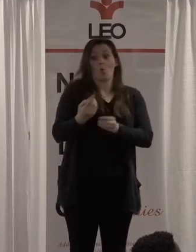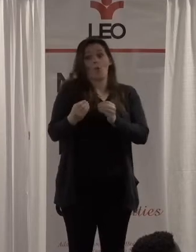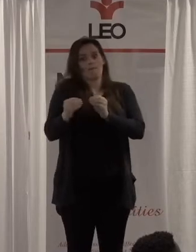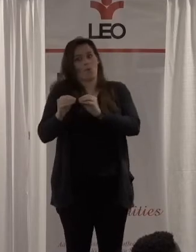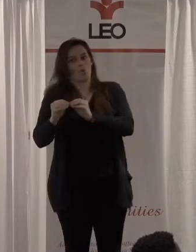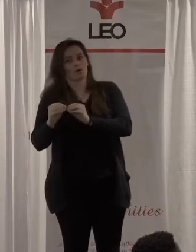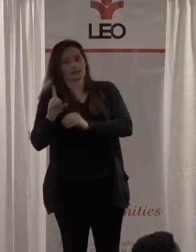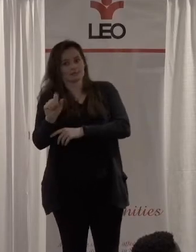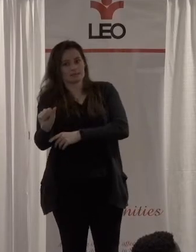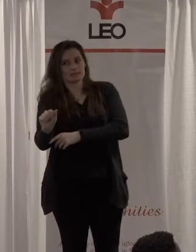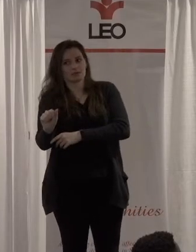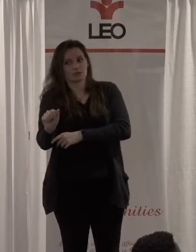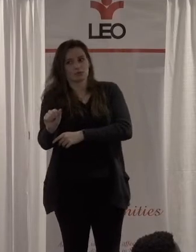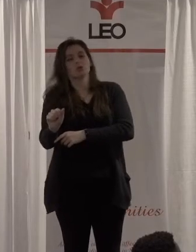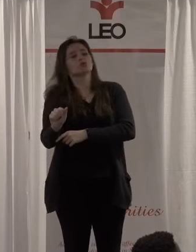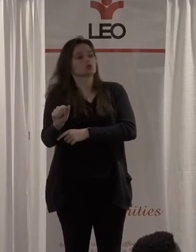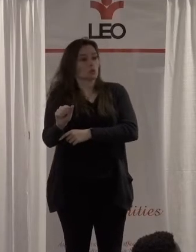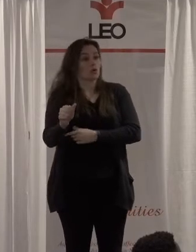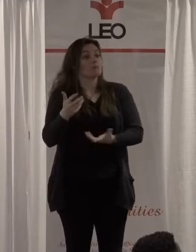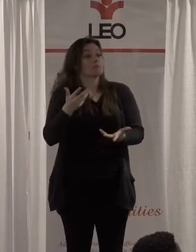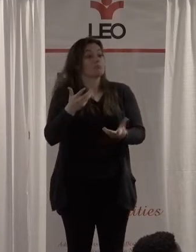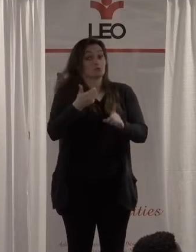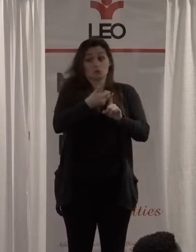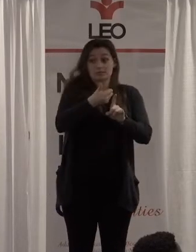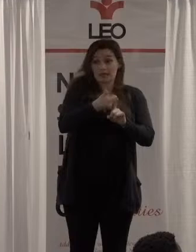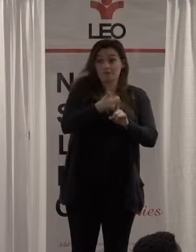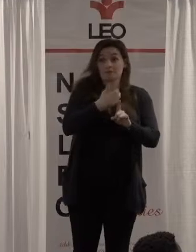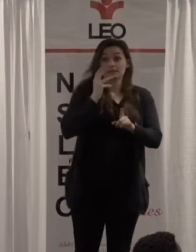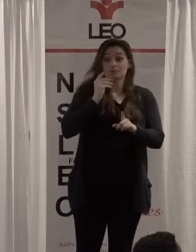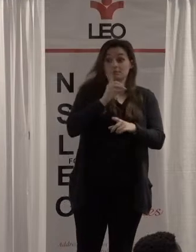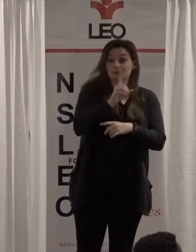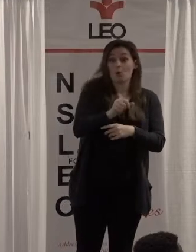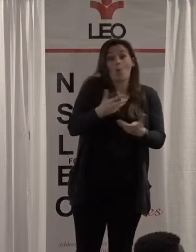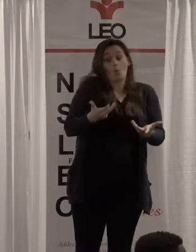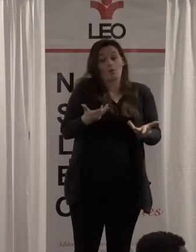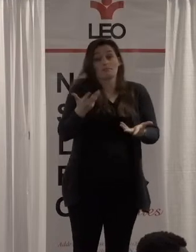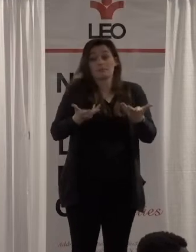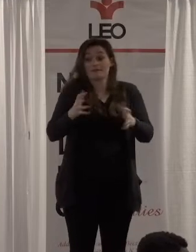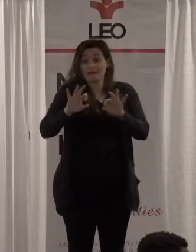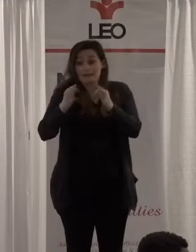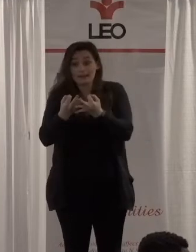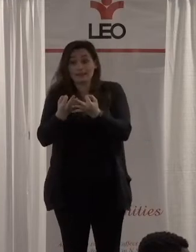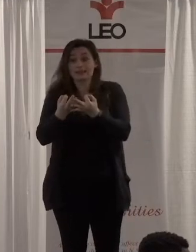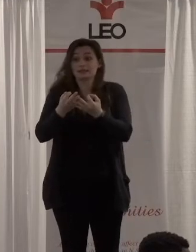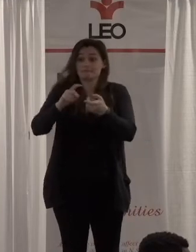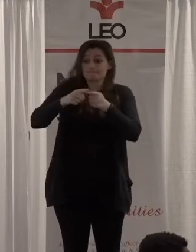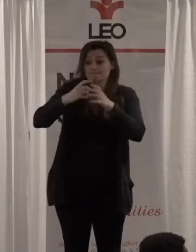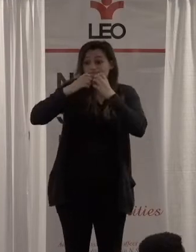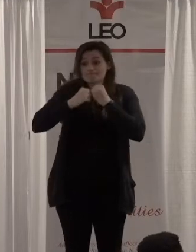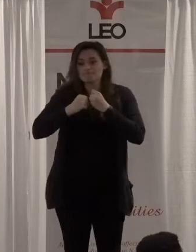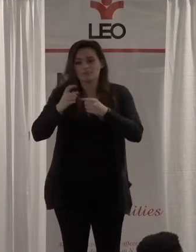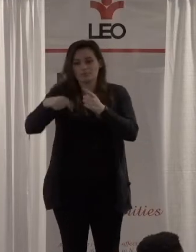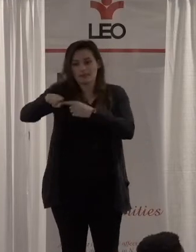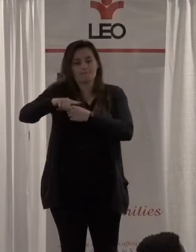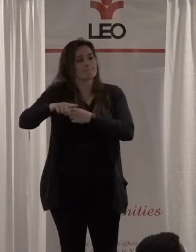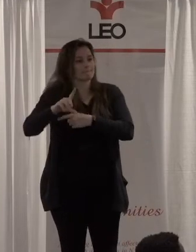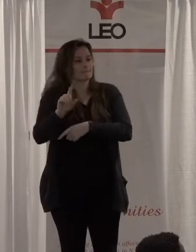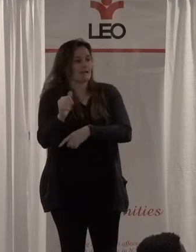WILL EXPERIENCE DISABILITY AT SOME POINT IN OUR LIVES. AND IT'S GOING TO TAKE, YOU KNOW, ALL OF US WORKING TOGETHER